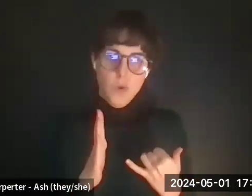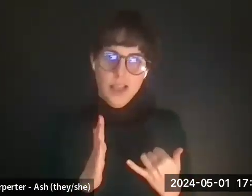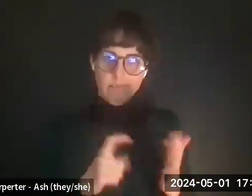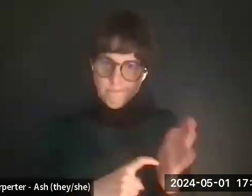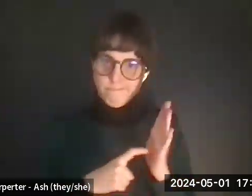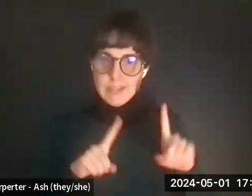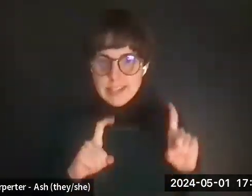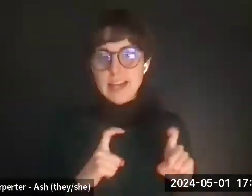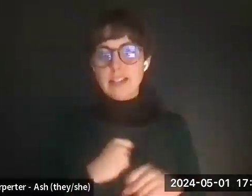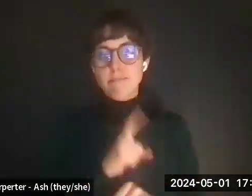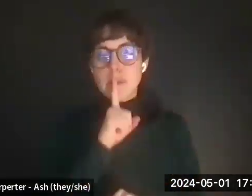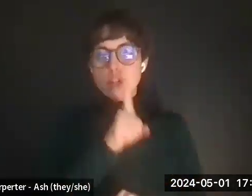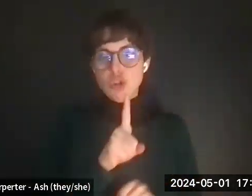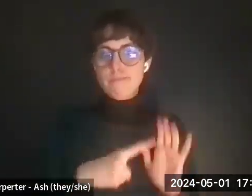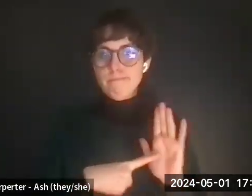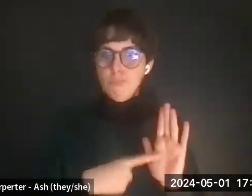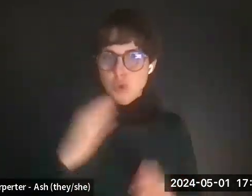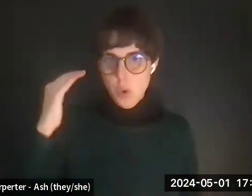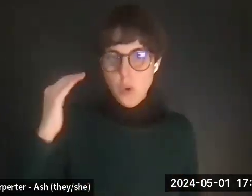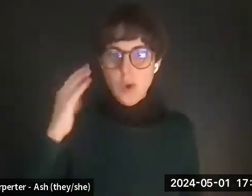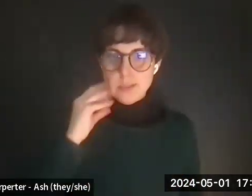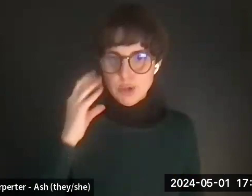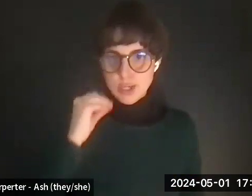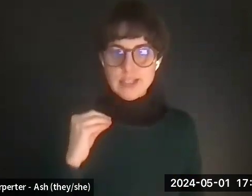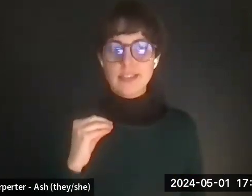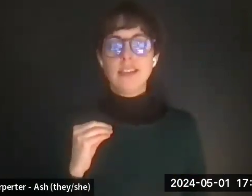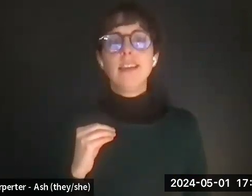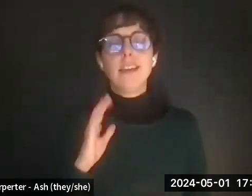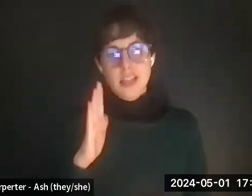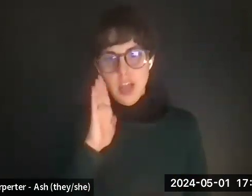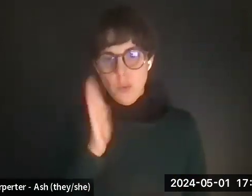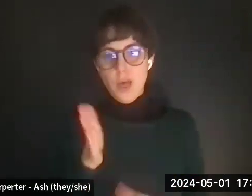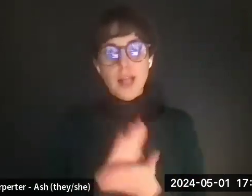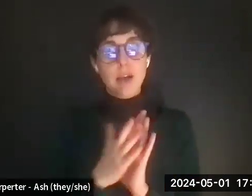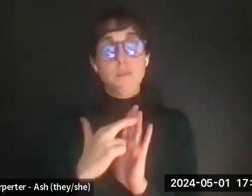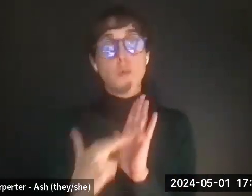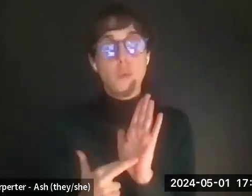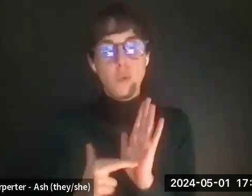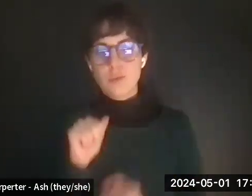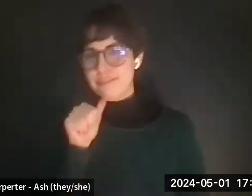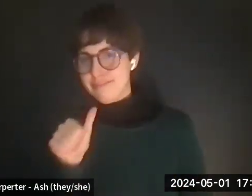for master's level counselors will be moved to rule instead of statute and the requirement for marriage